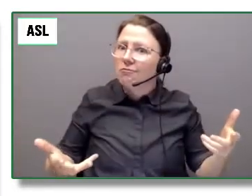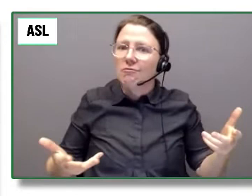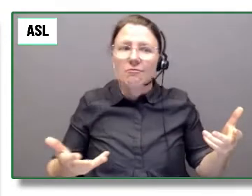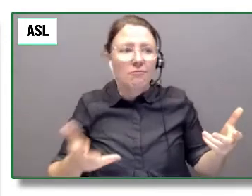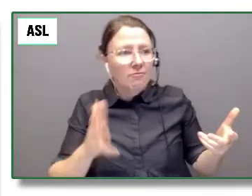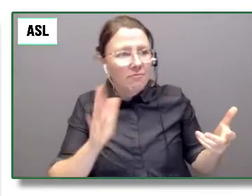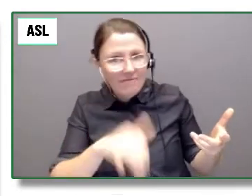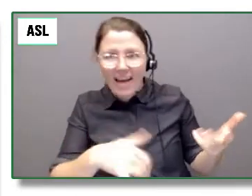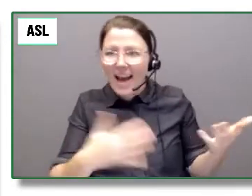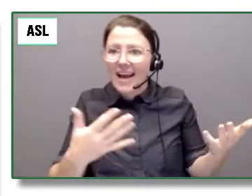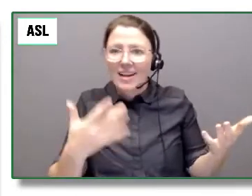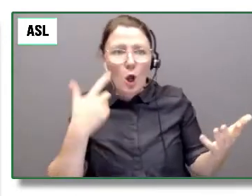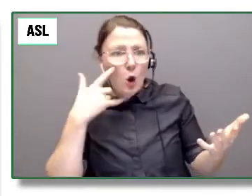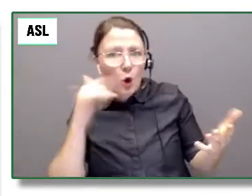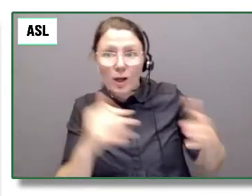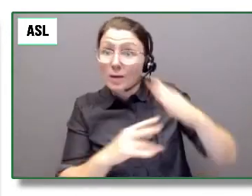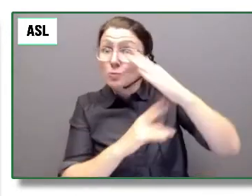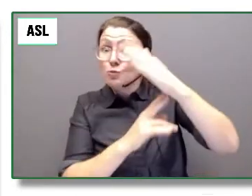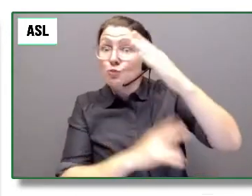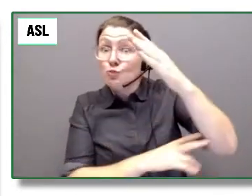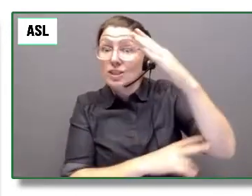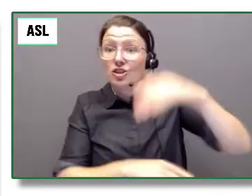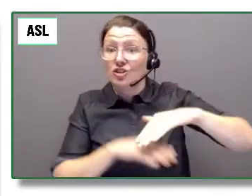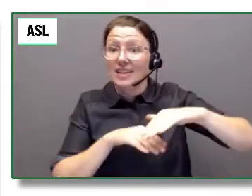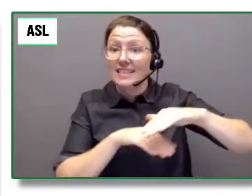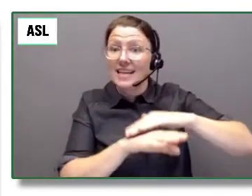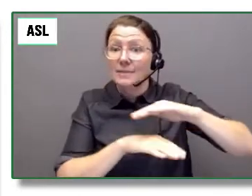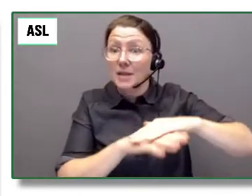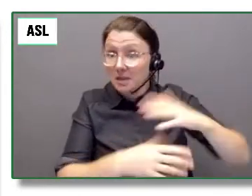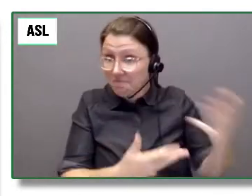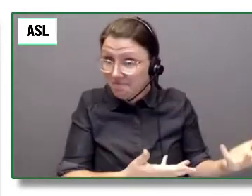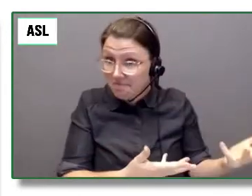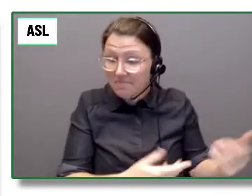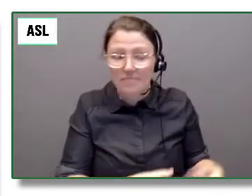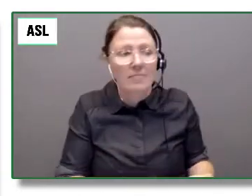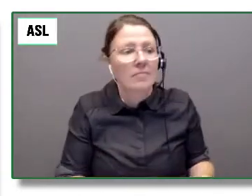a bridge as an example. It can show up in the way that we share